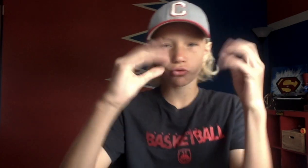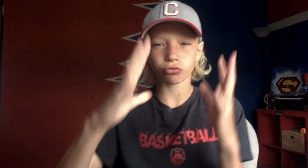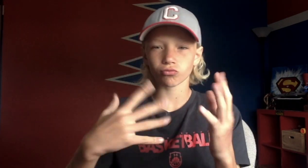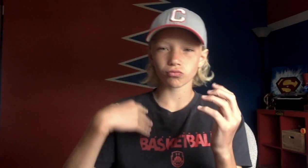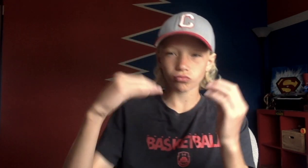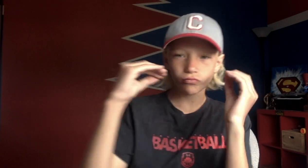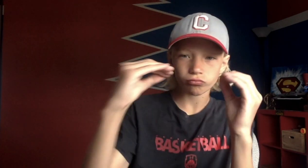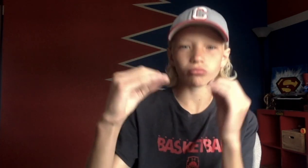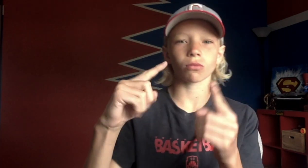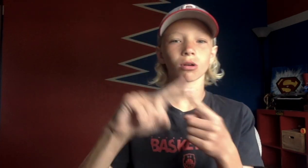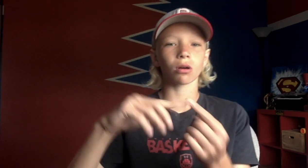For like recreation.